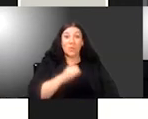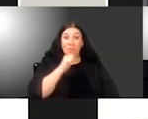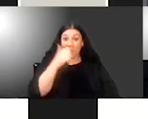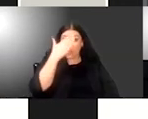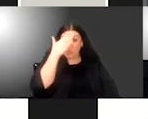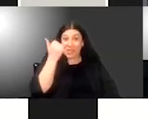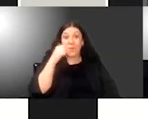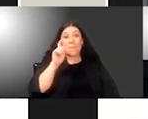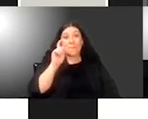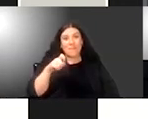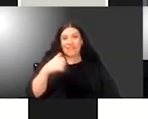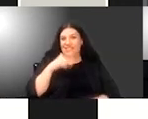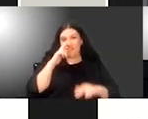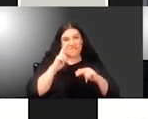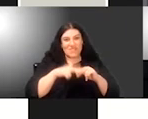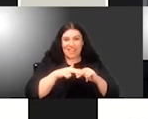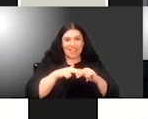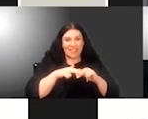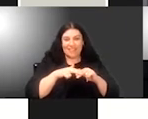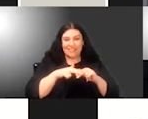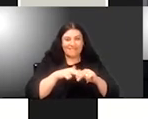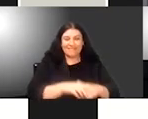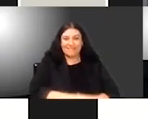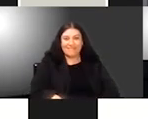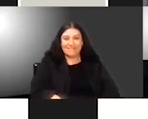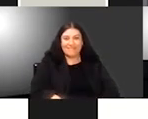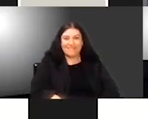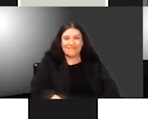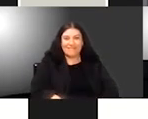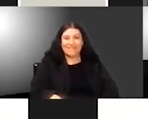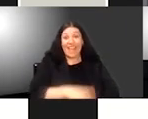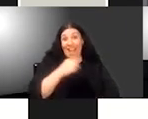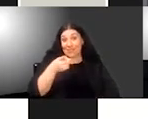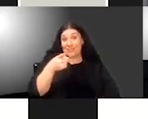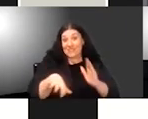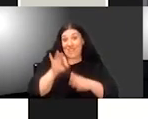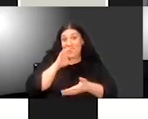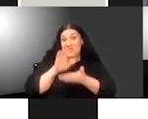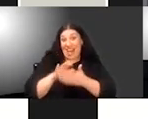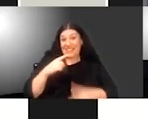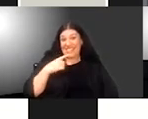So, listen, guys. We got a book author here. Judy wrote a book. Judy, I've been telling you for years you need to have a book, and now all of a sudden you've got a book. Can you talk a little bit about -- You have the book there?